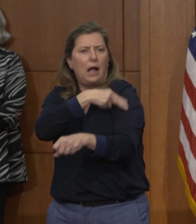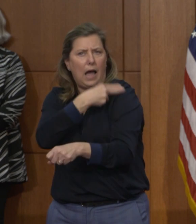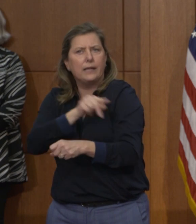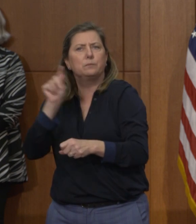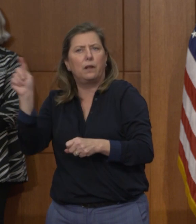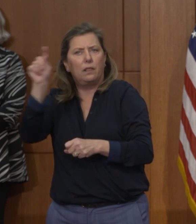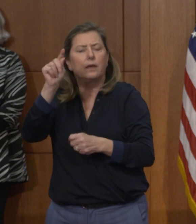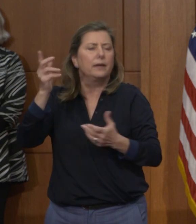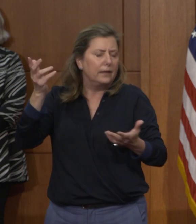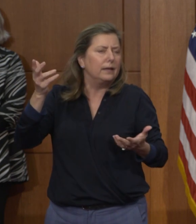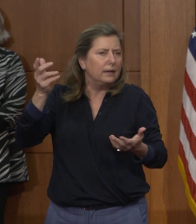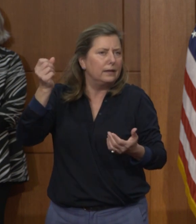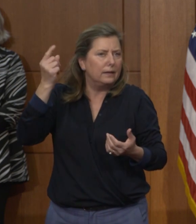obviously some parts of the Commonwealth are more dense than others.